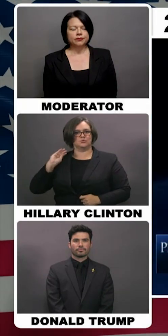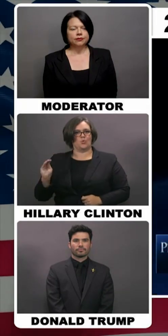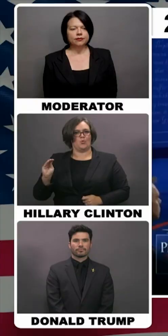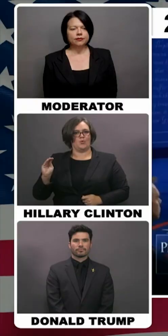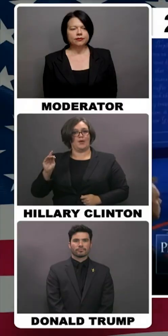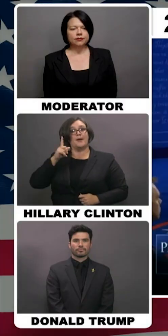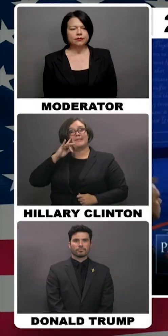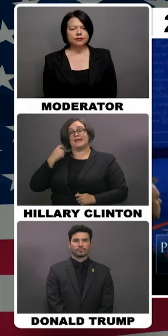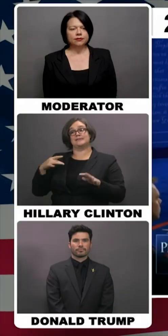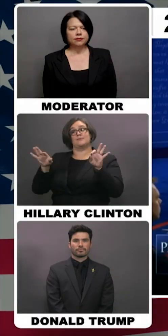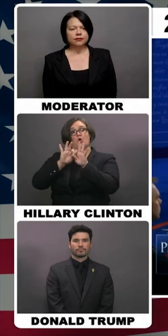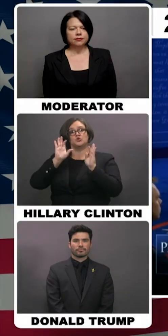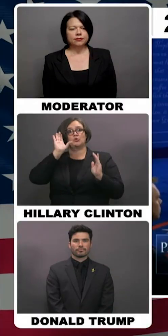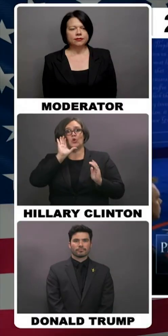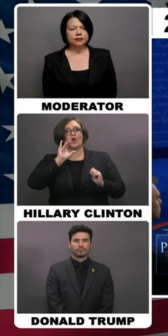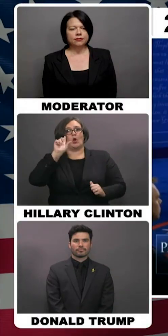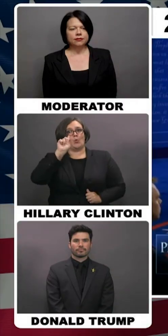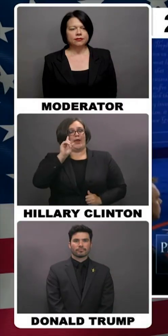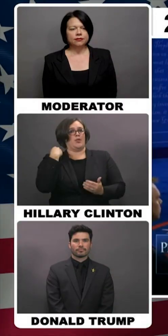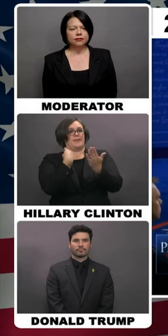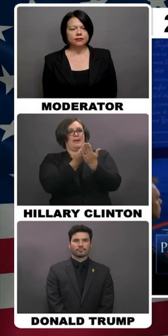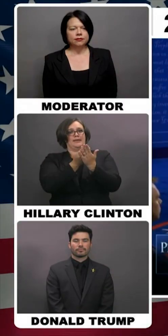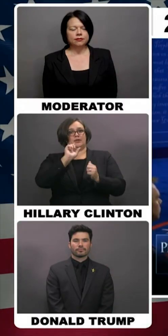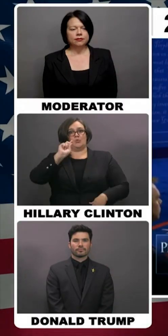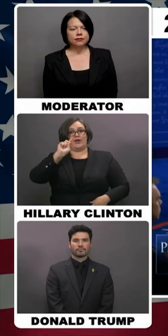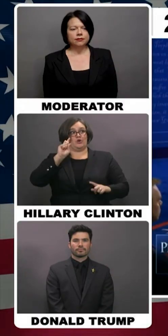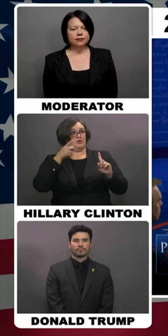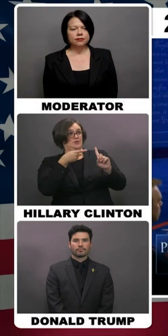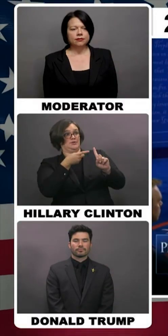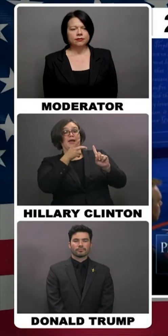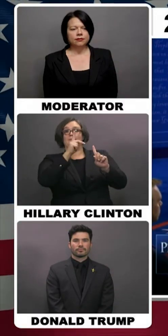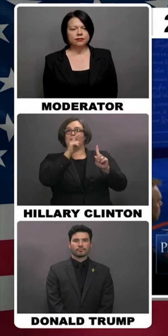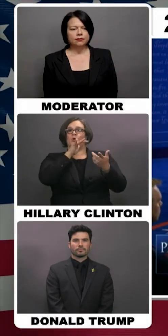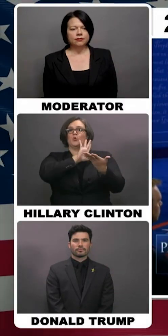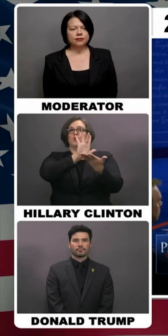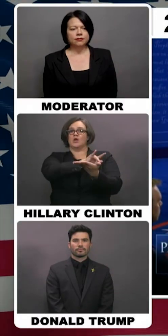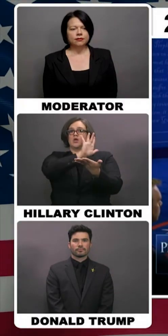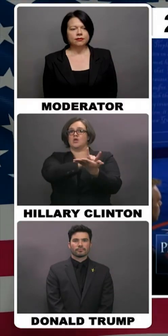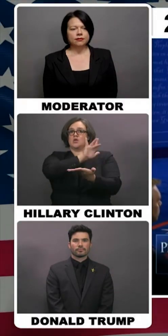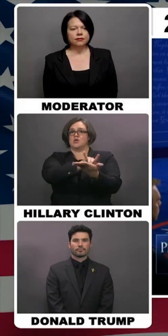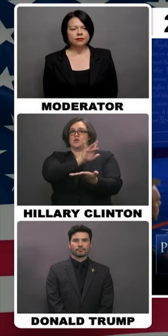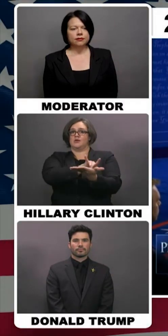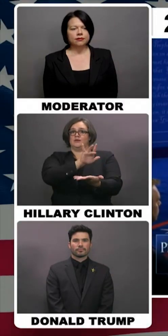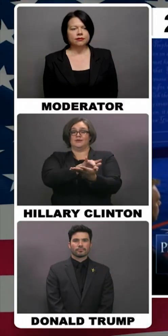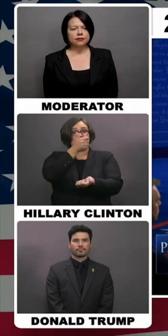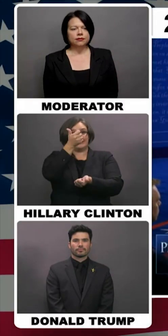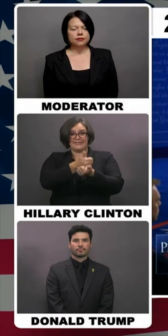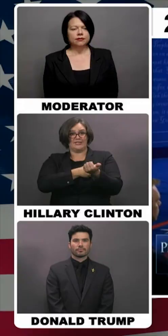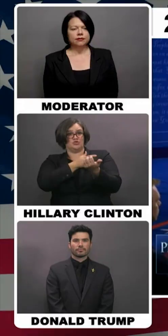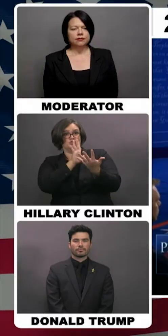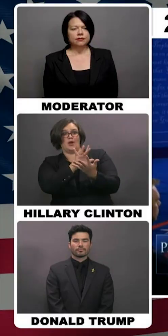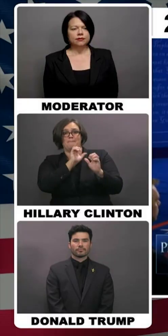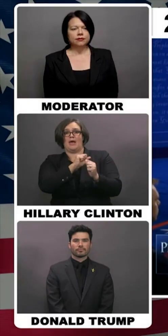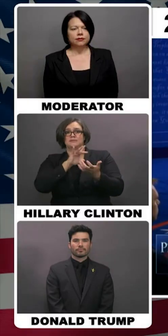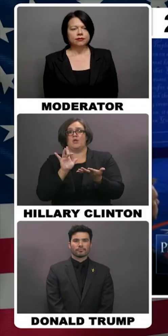And the money is with people who've taken advantage of every single break in the tax code. And yes, when I was a senator, I did vote